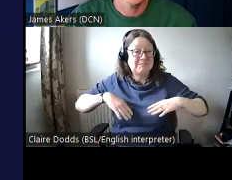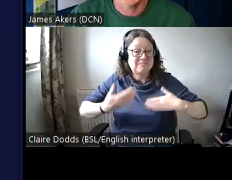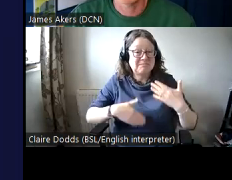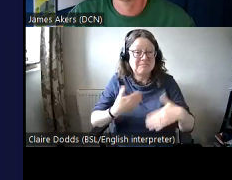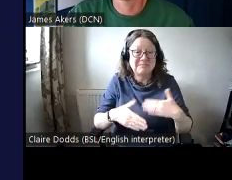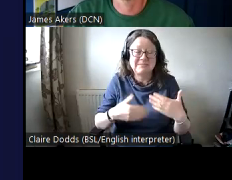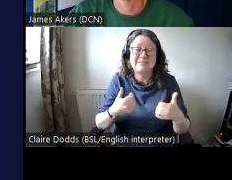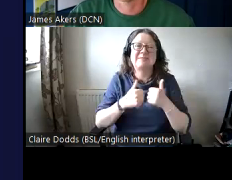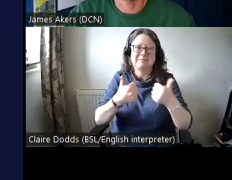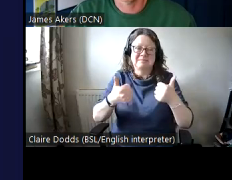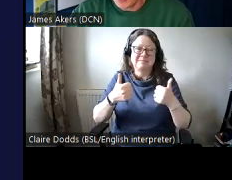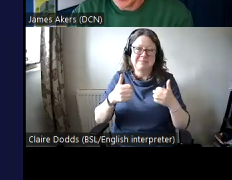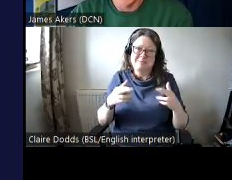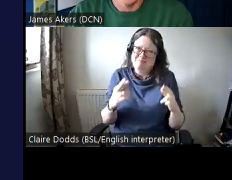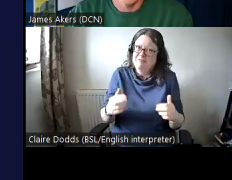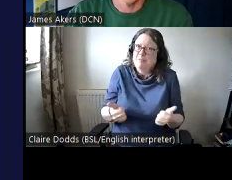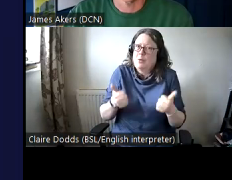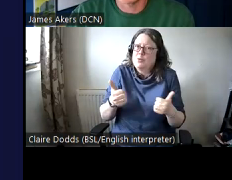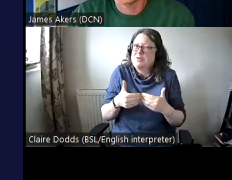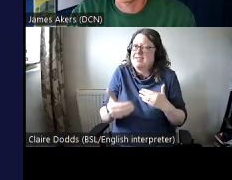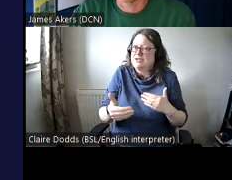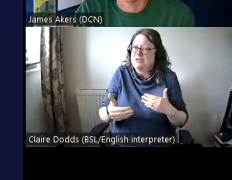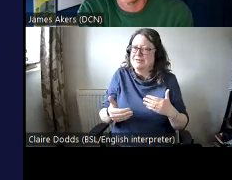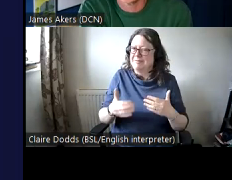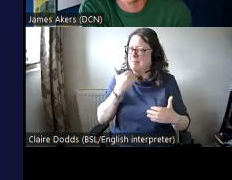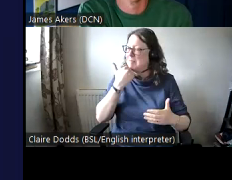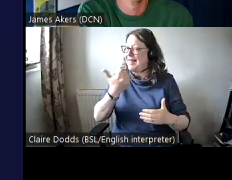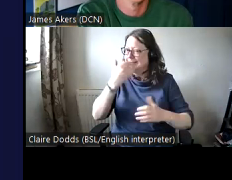It should be a good one today, there's lots to go through.